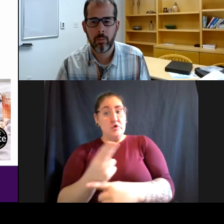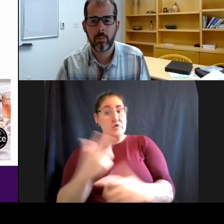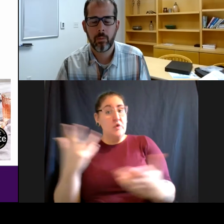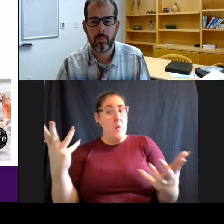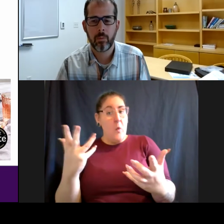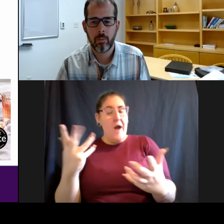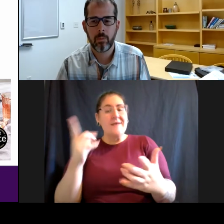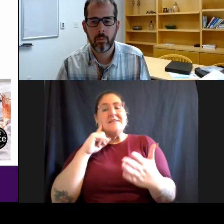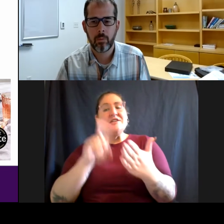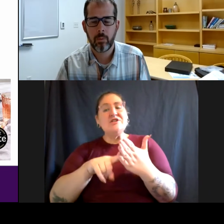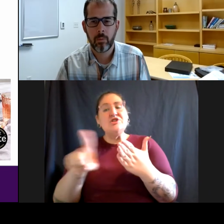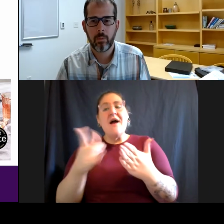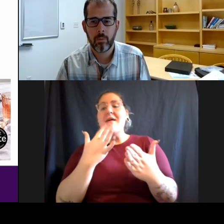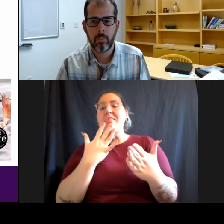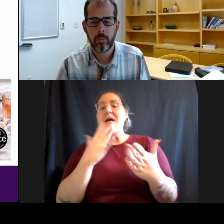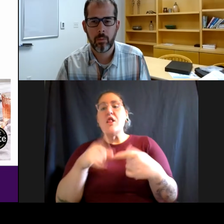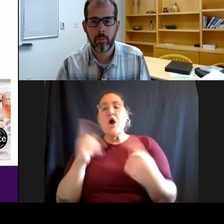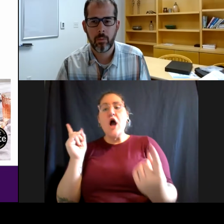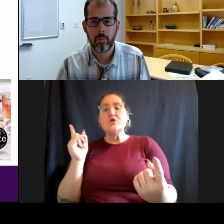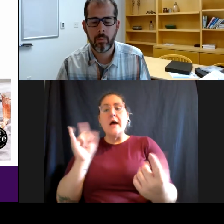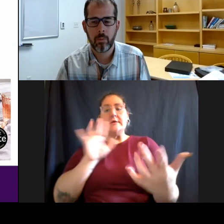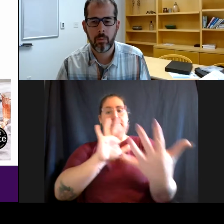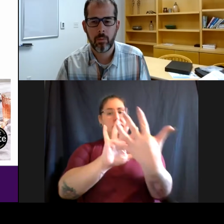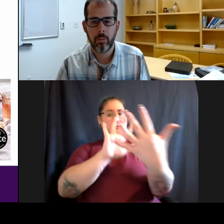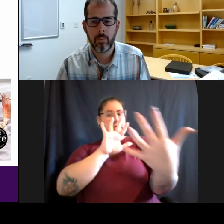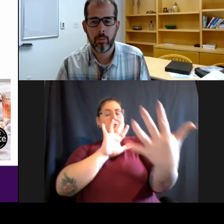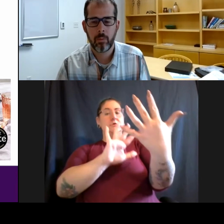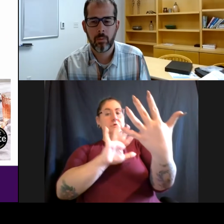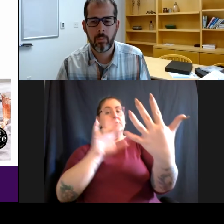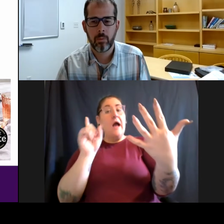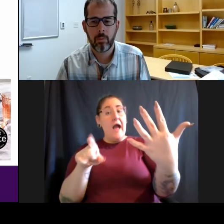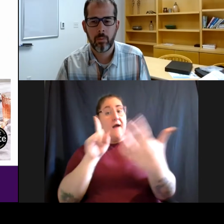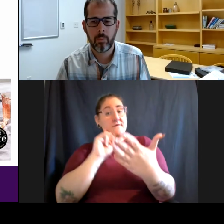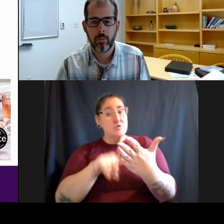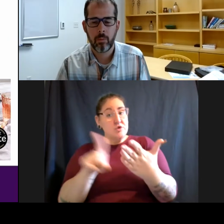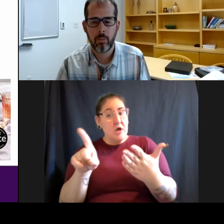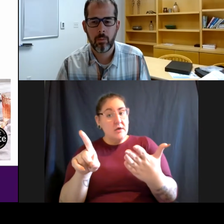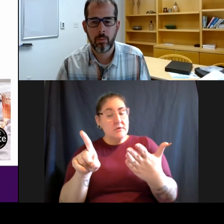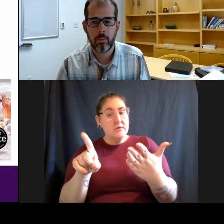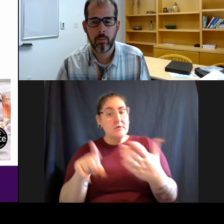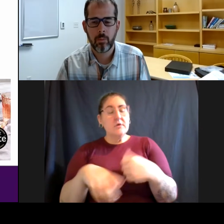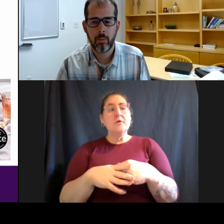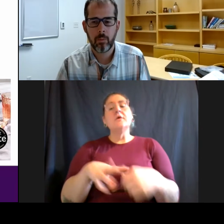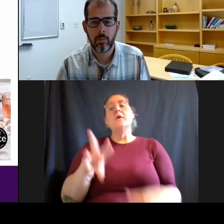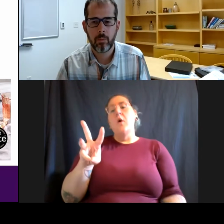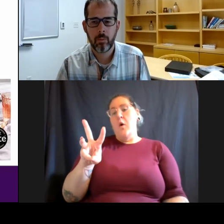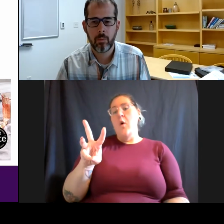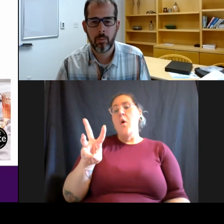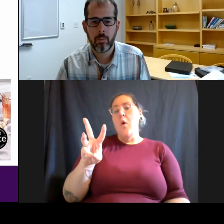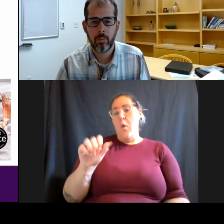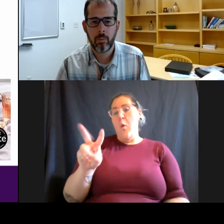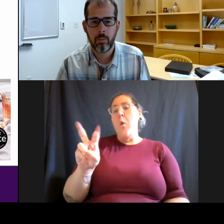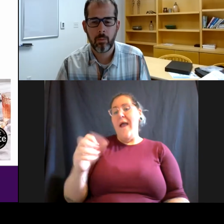checking tools. So, again, WAVE, WebAIM has it inbuilt, DQ's has an inbuilt, there is also